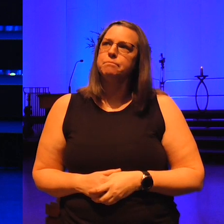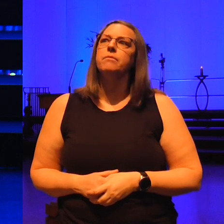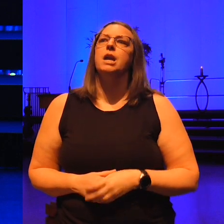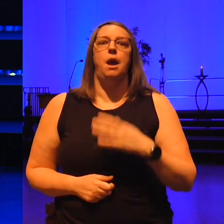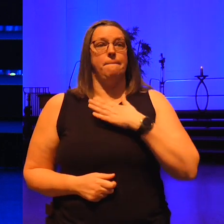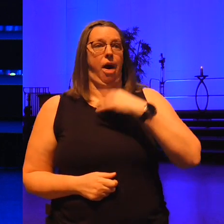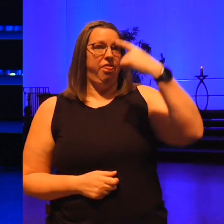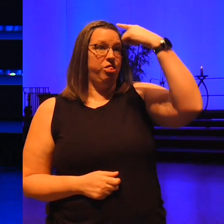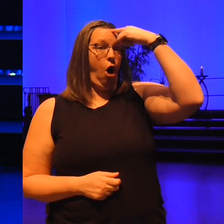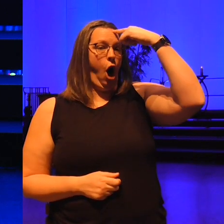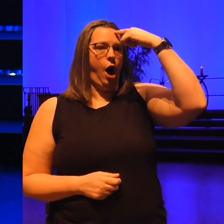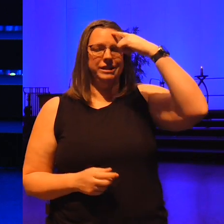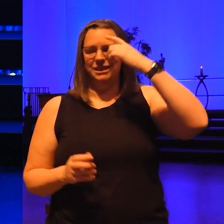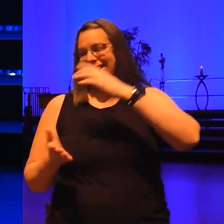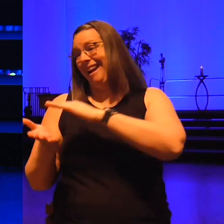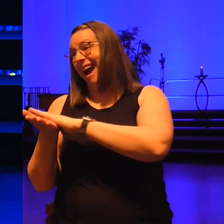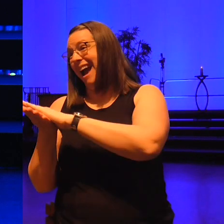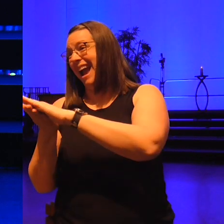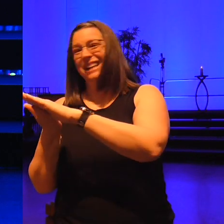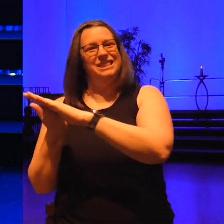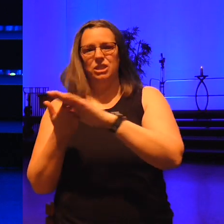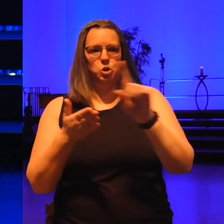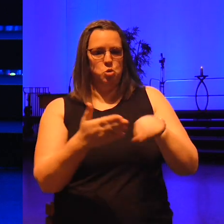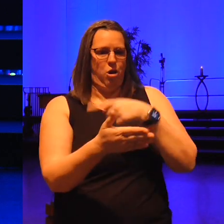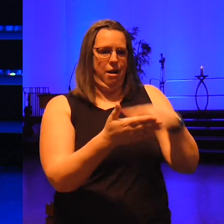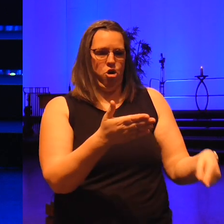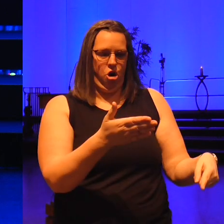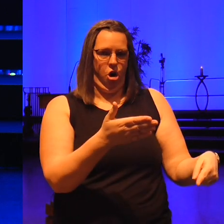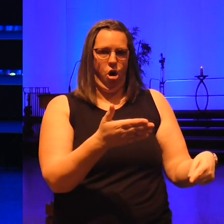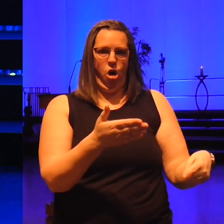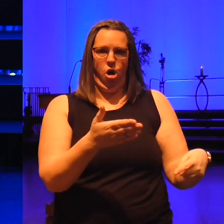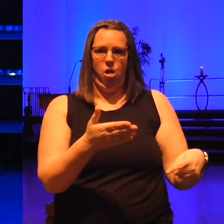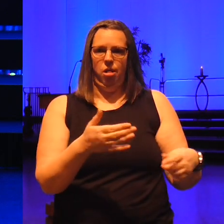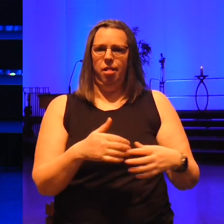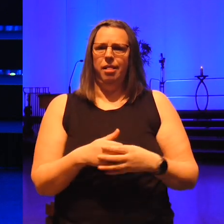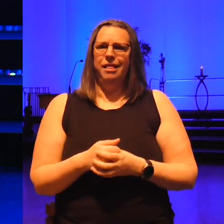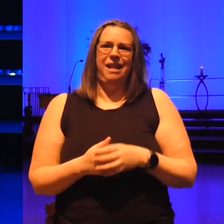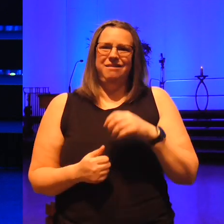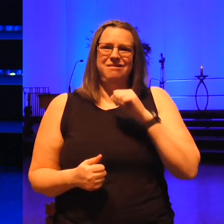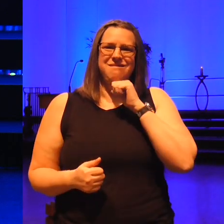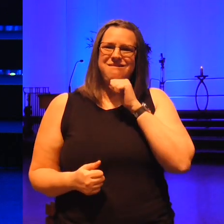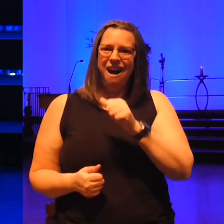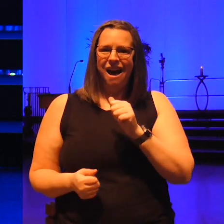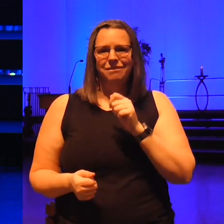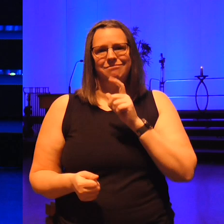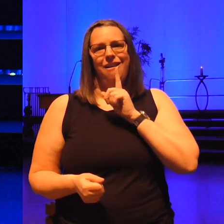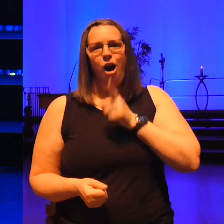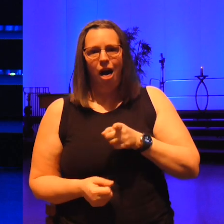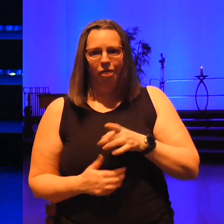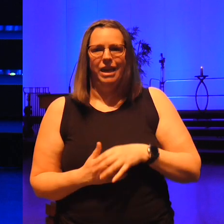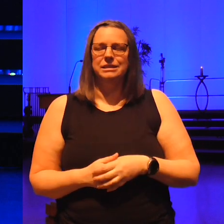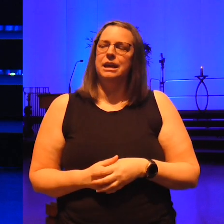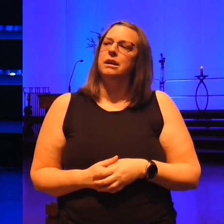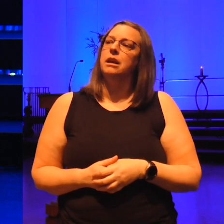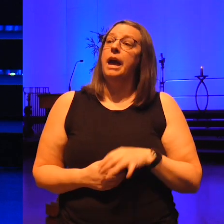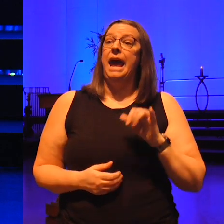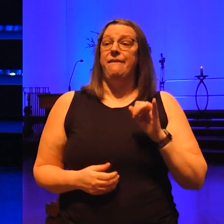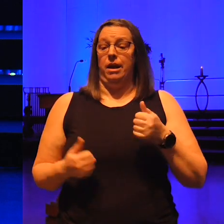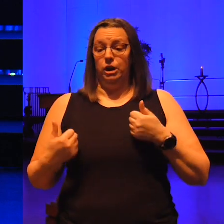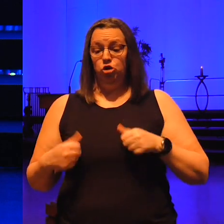nice to critical to fraudulence not authenticity and yet if I try to hide these flaws from you I